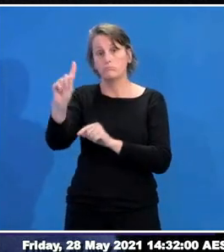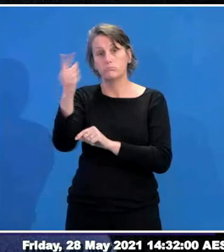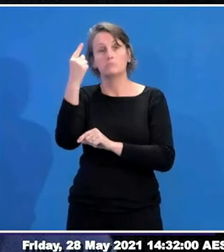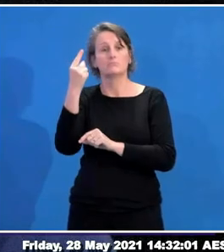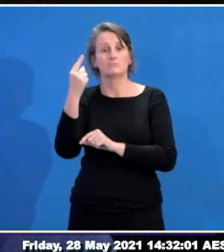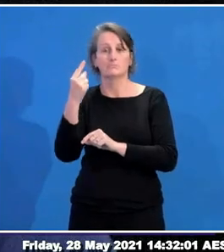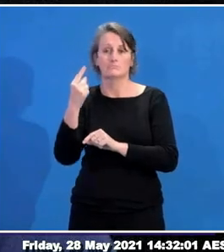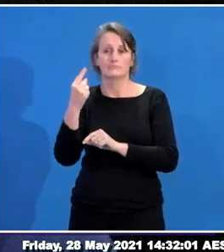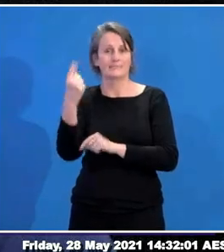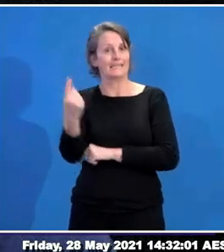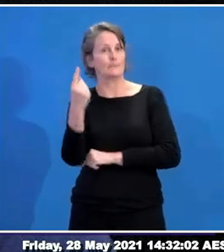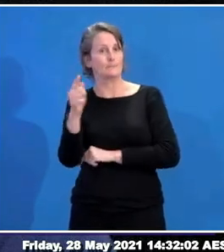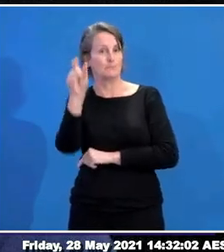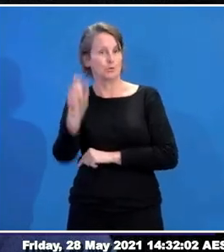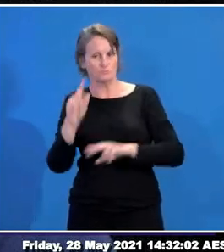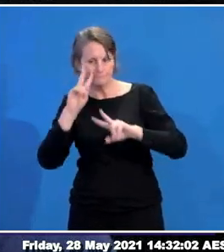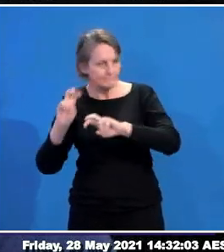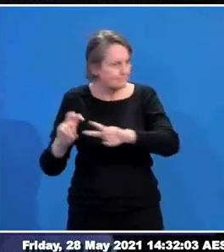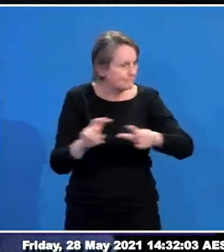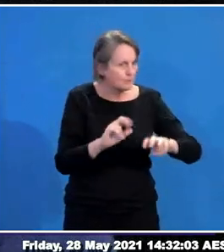party to undertake that investigation.